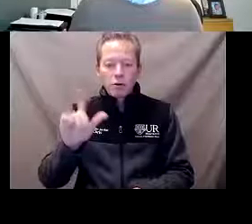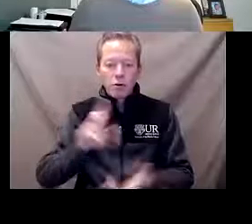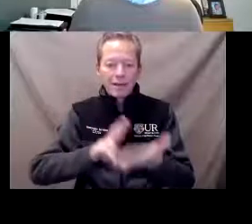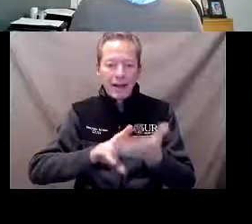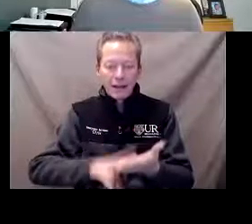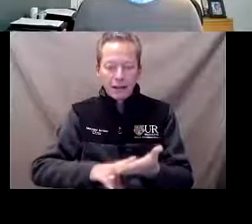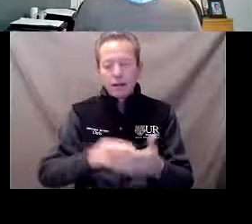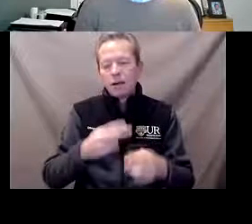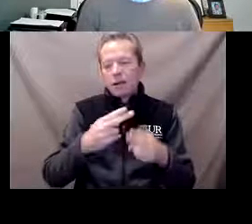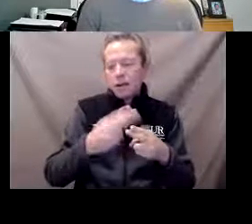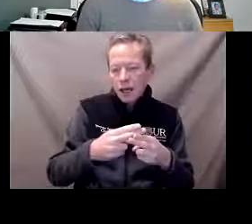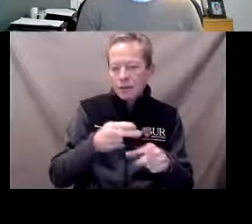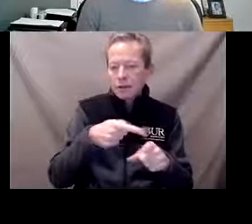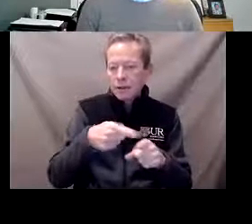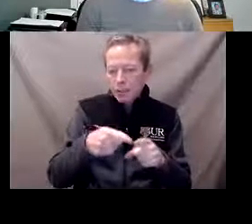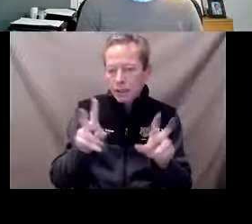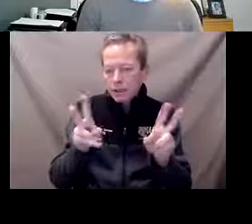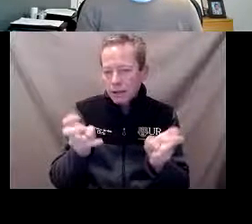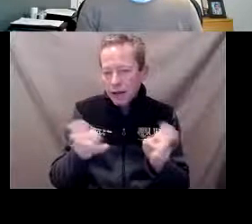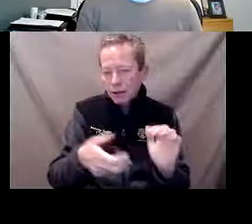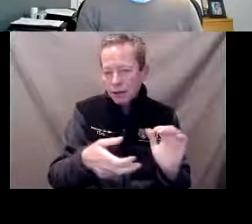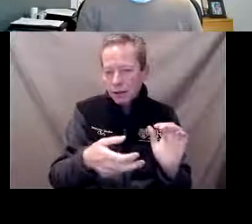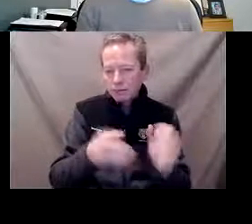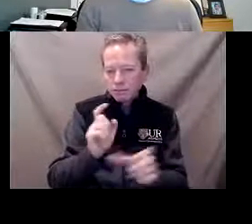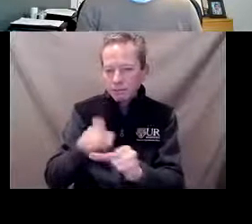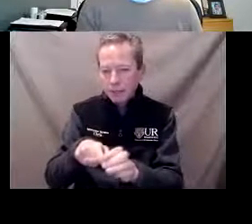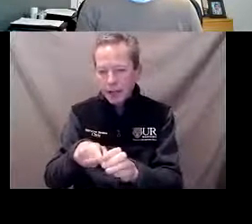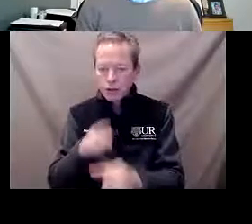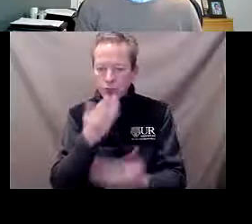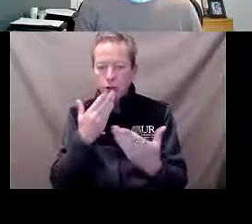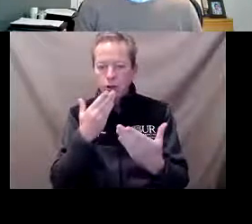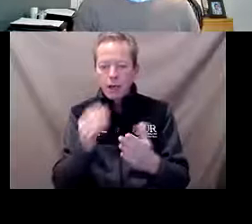and your affiliation we greatly appreciate that. That allows us to see who has joined us today.